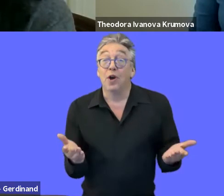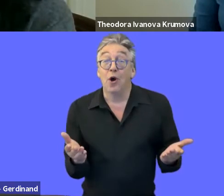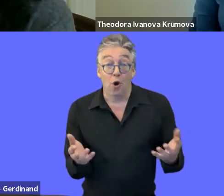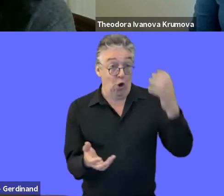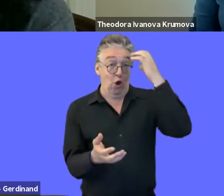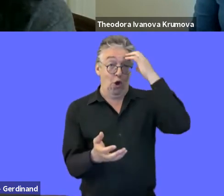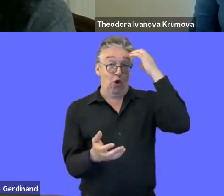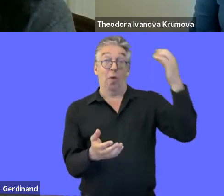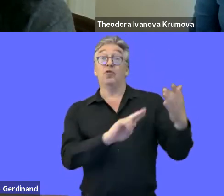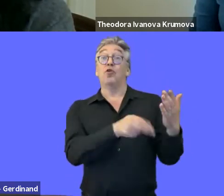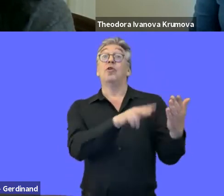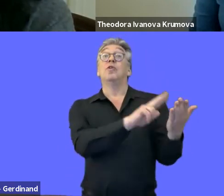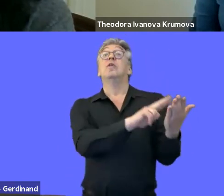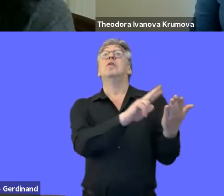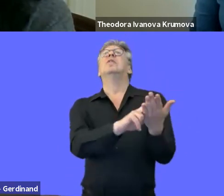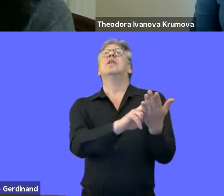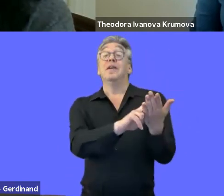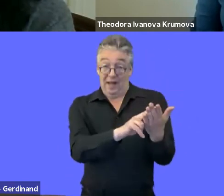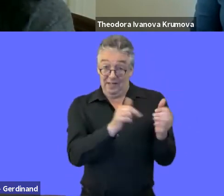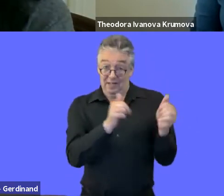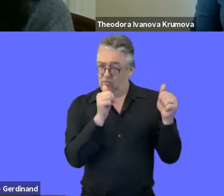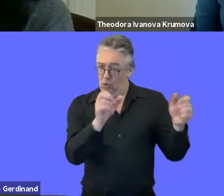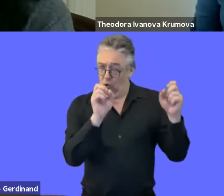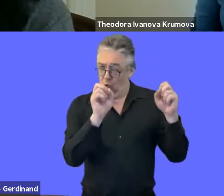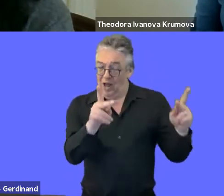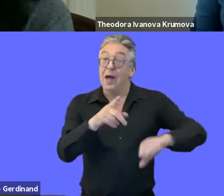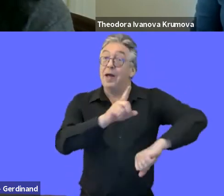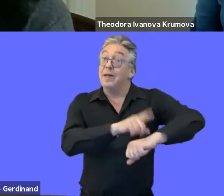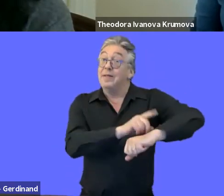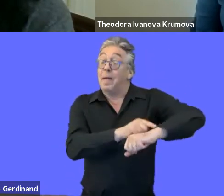This requirement it is called temporary action.